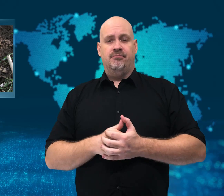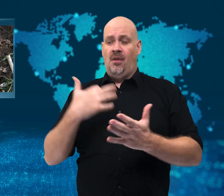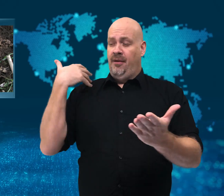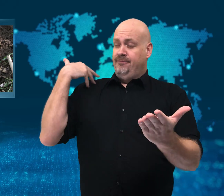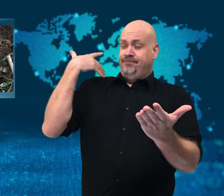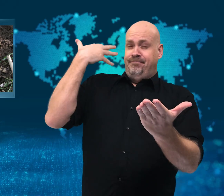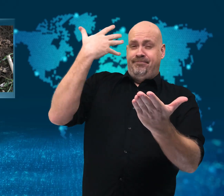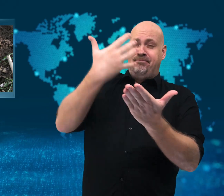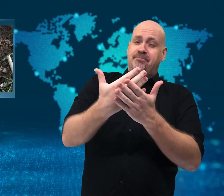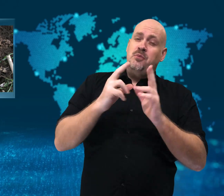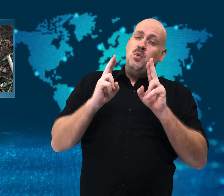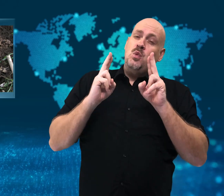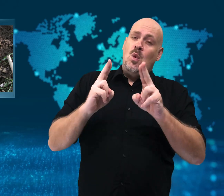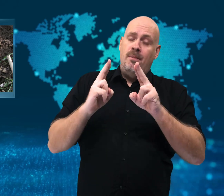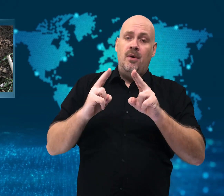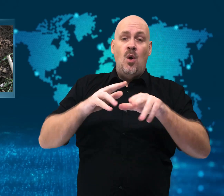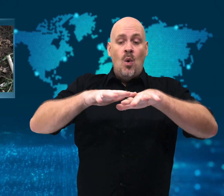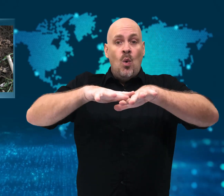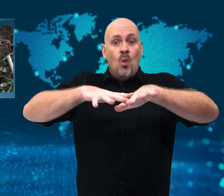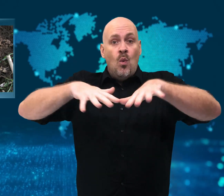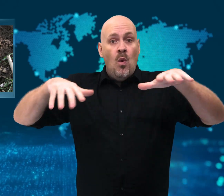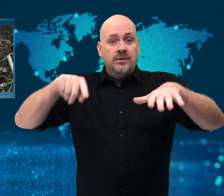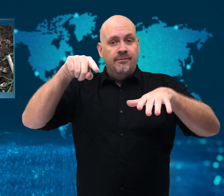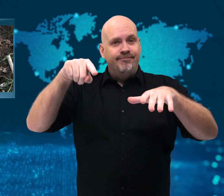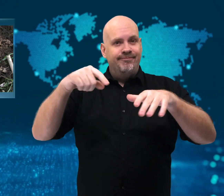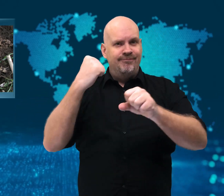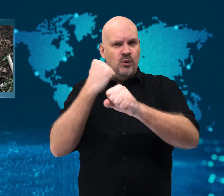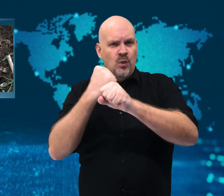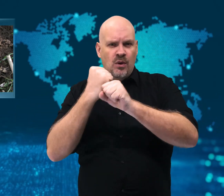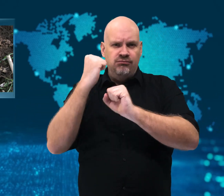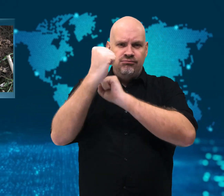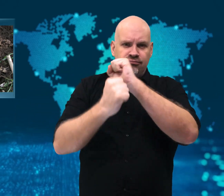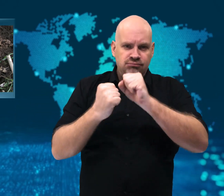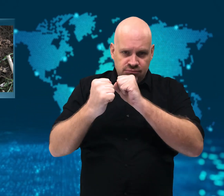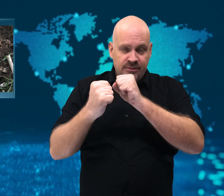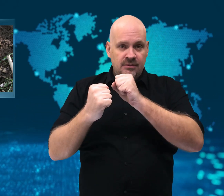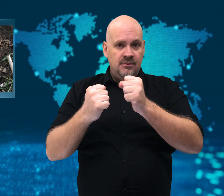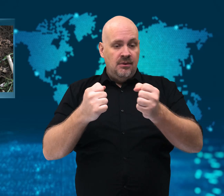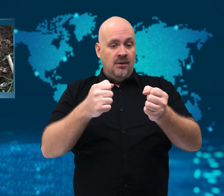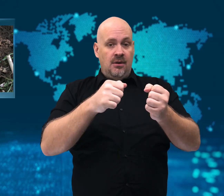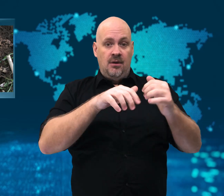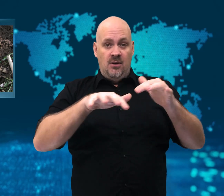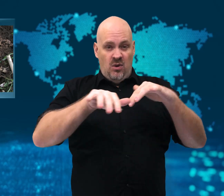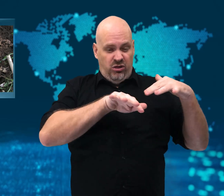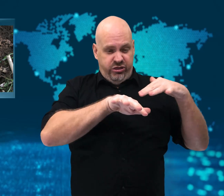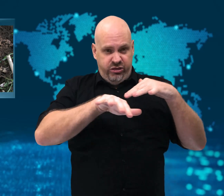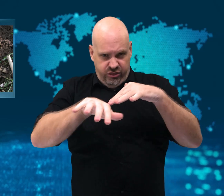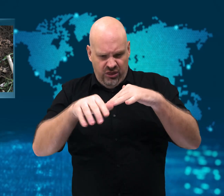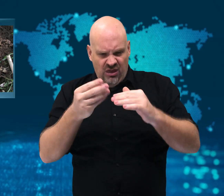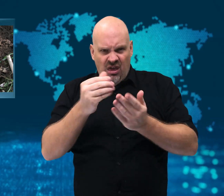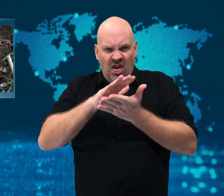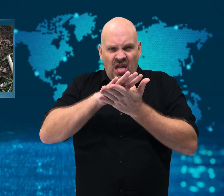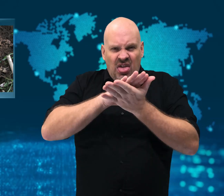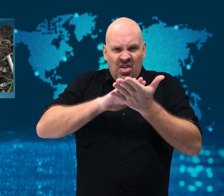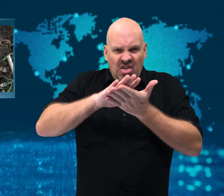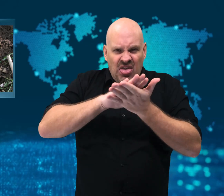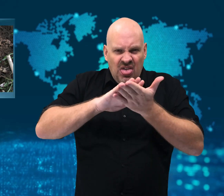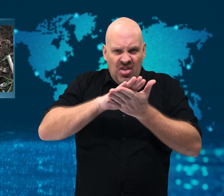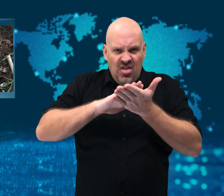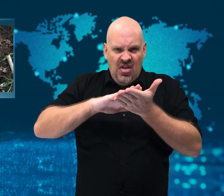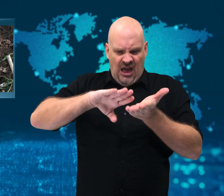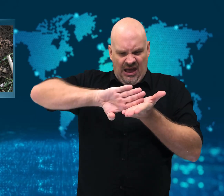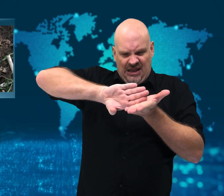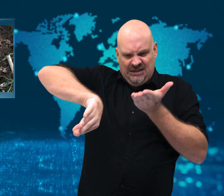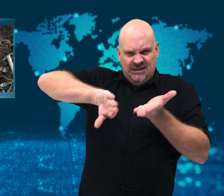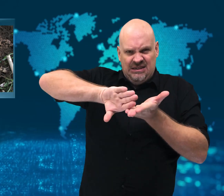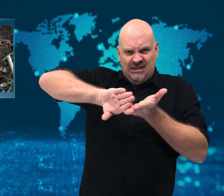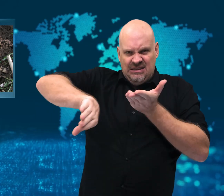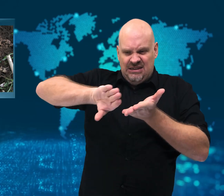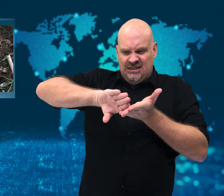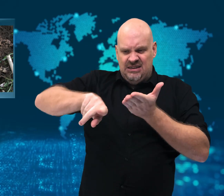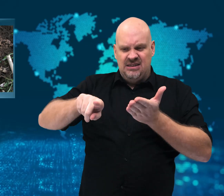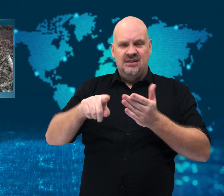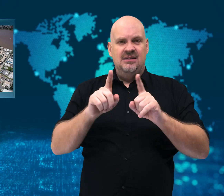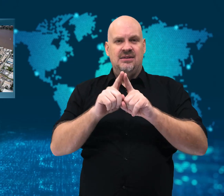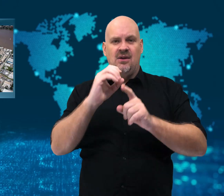water treatment plants discharge nutrients that deplete oxygen.